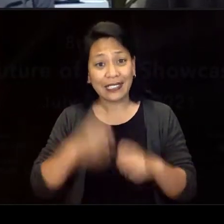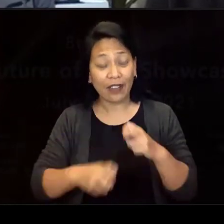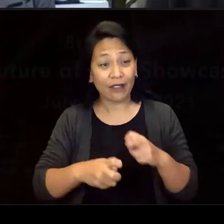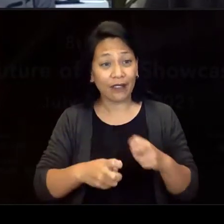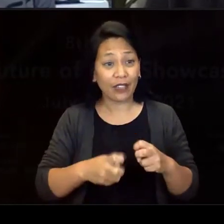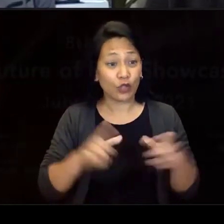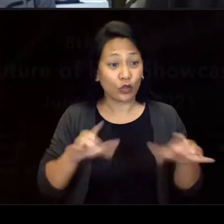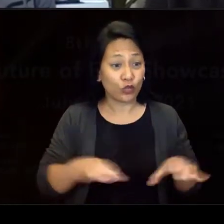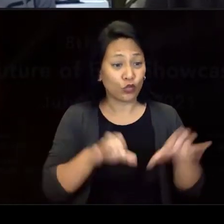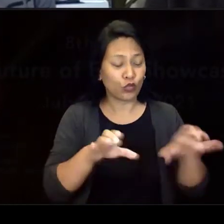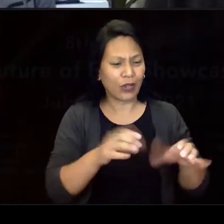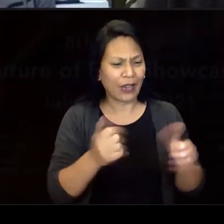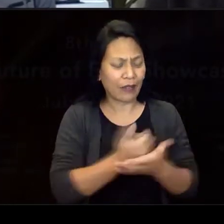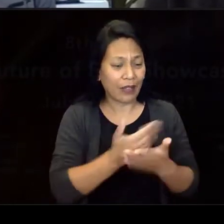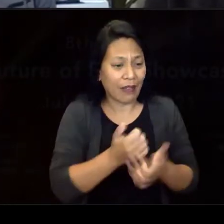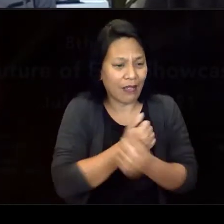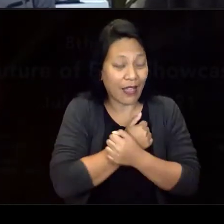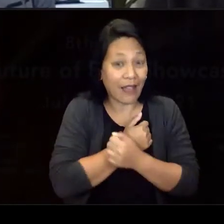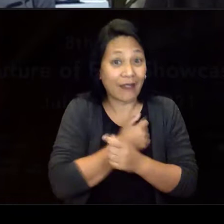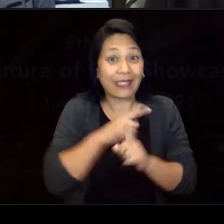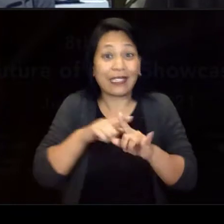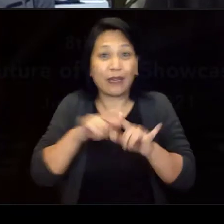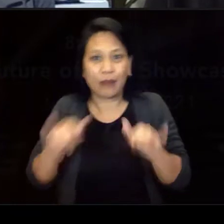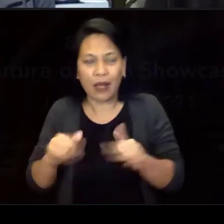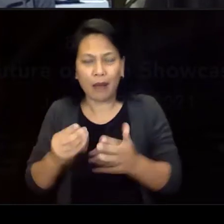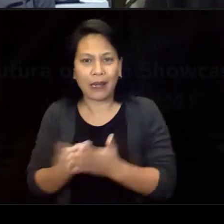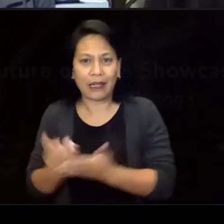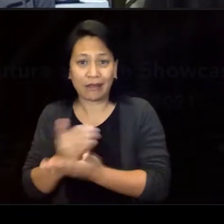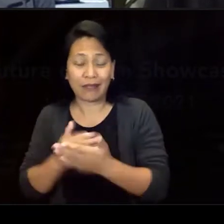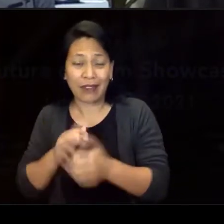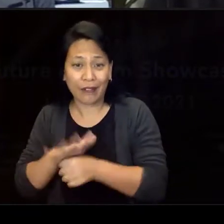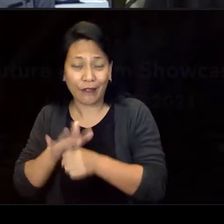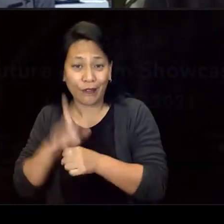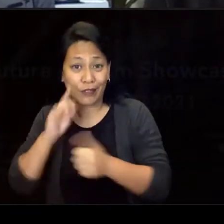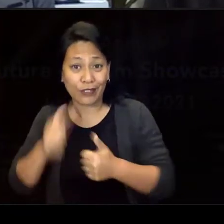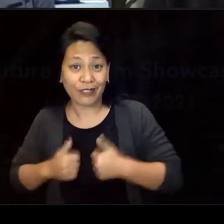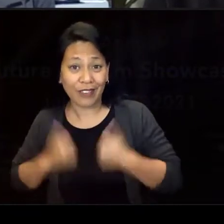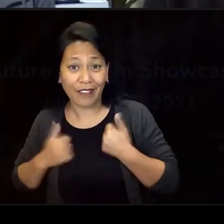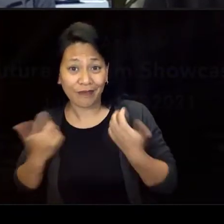And I'm glad that all the folks here not only have experience with doing what they love, but also can